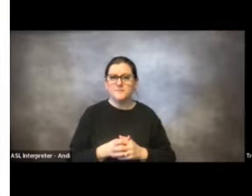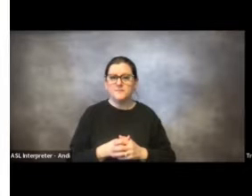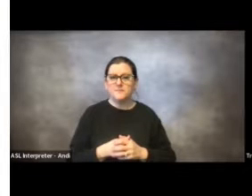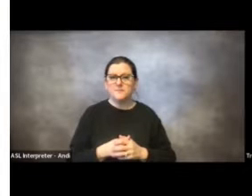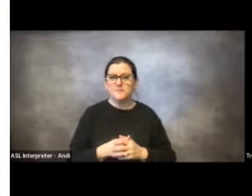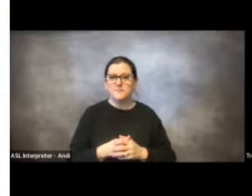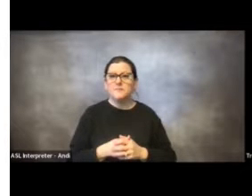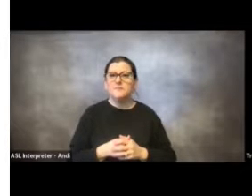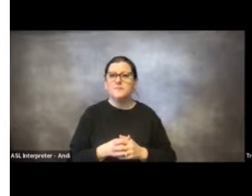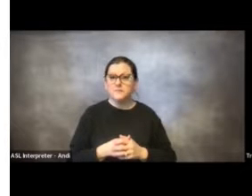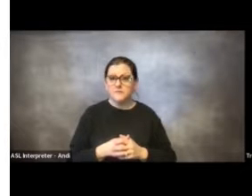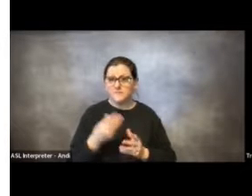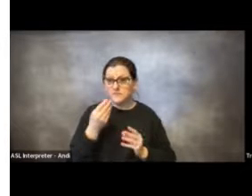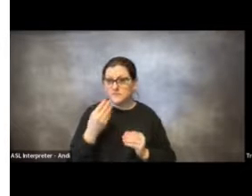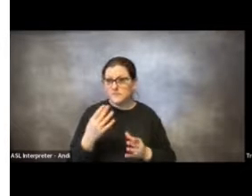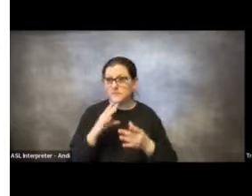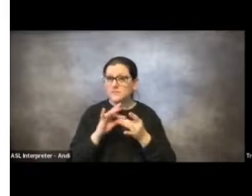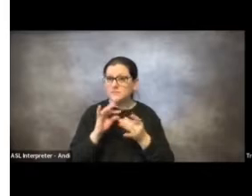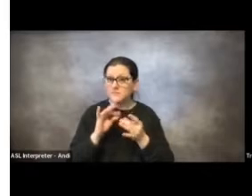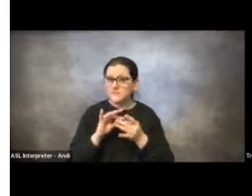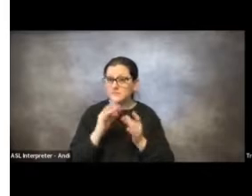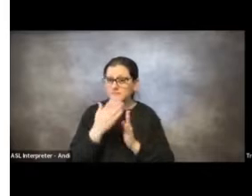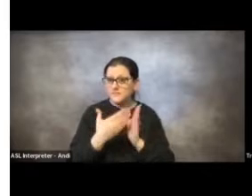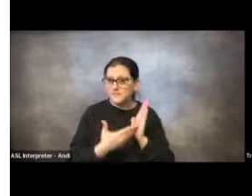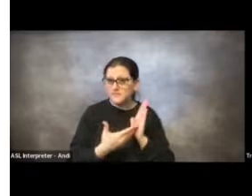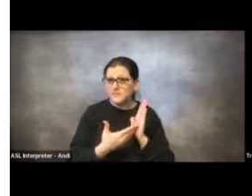So I'm just going to talk a little bit really quickly about